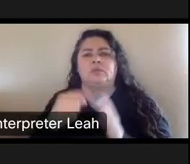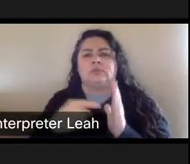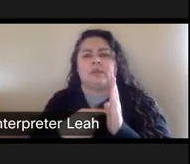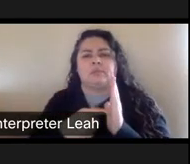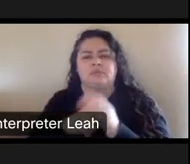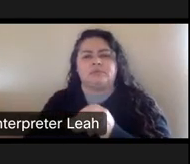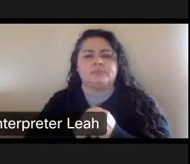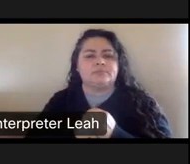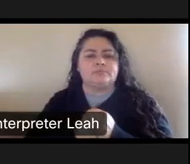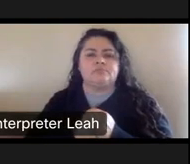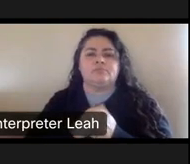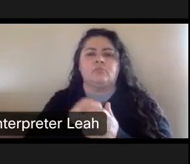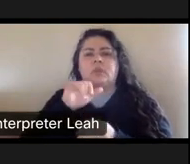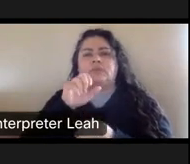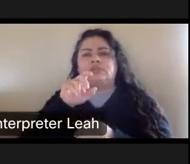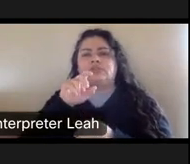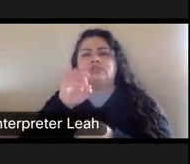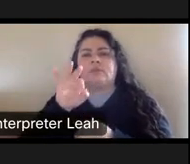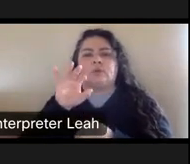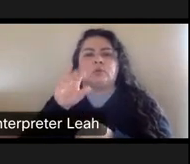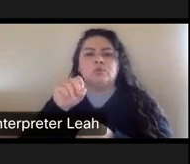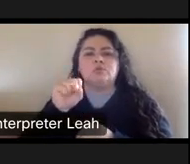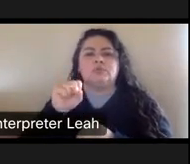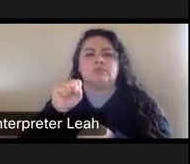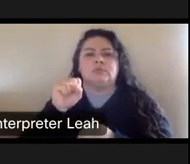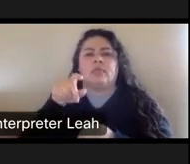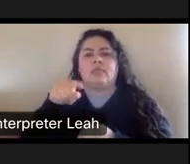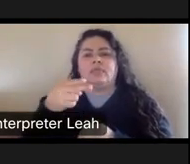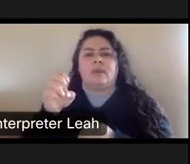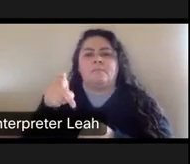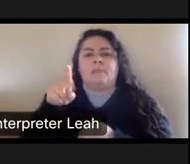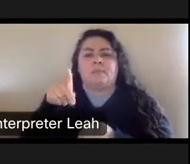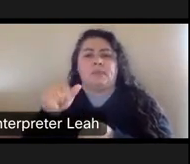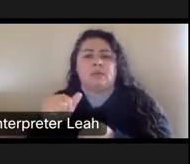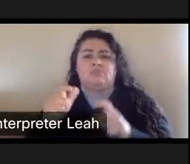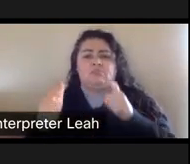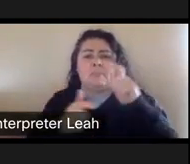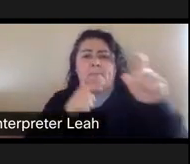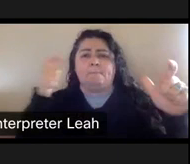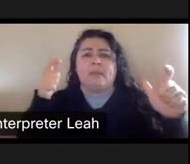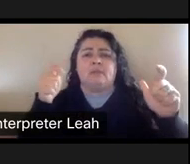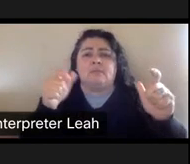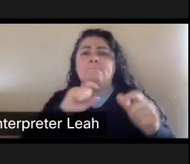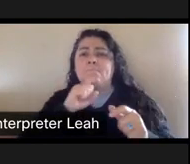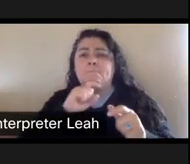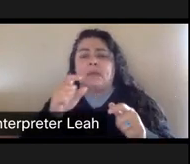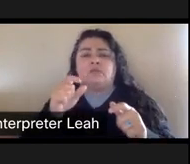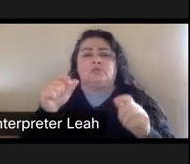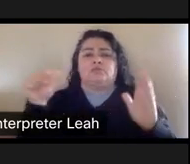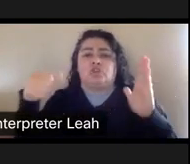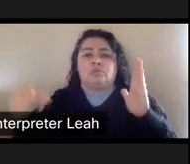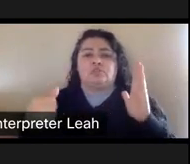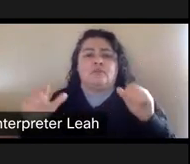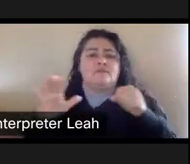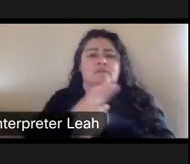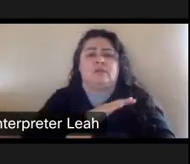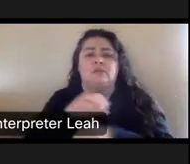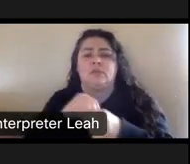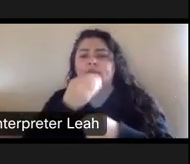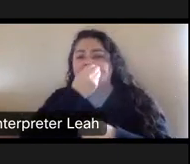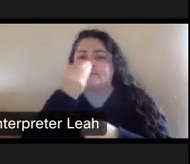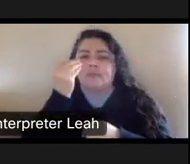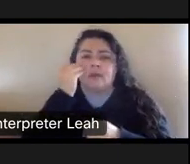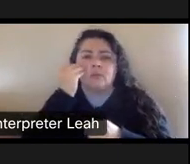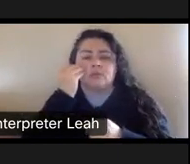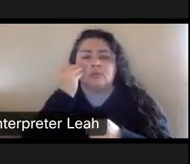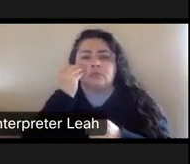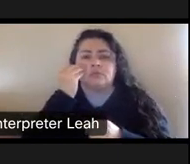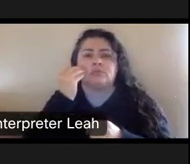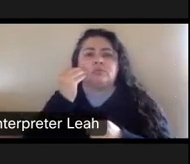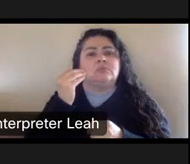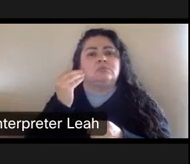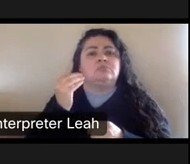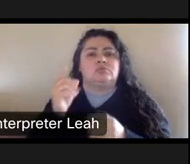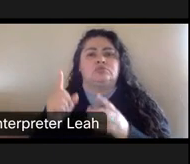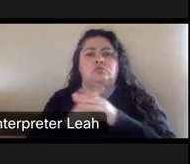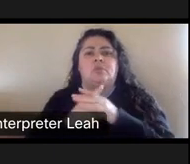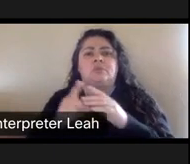Jeff Koons the puppy, so this gigantic sculpture, which is a metal frame sculpture filled with flowers would appear in many different cities in the world.